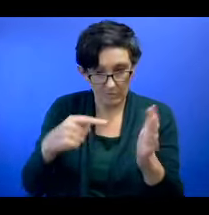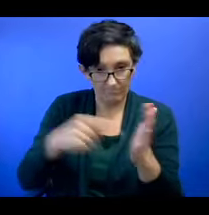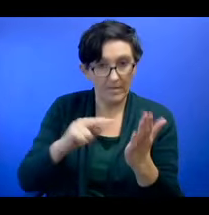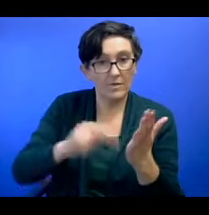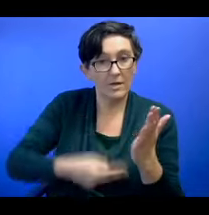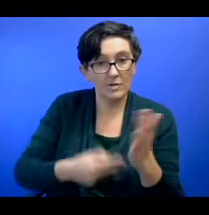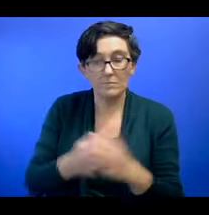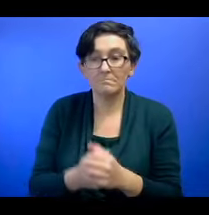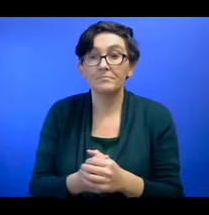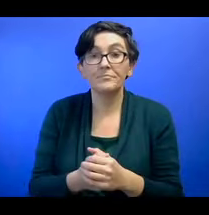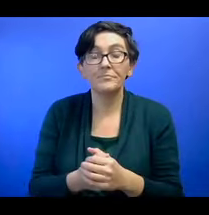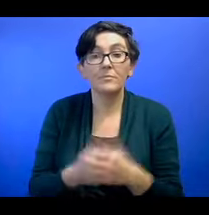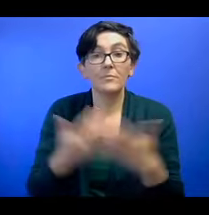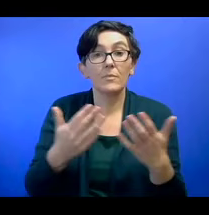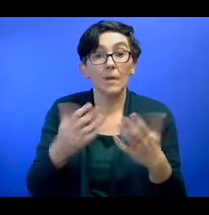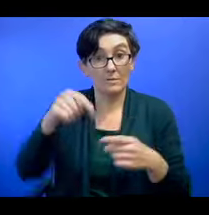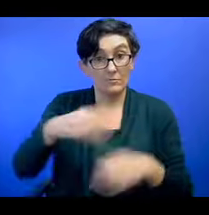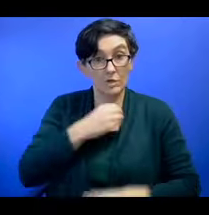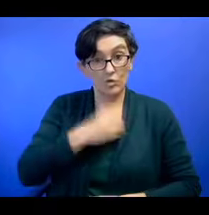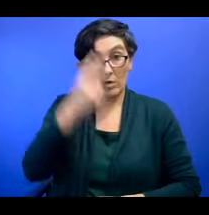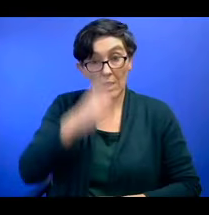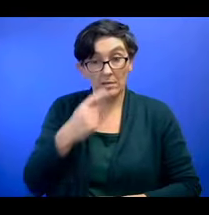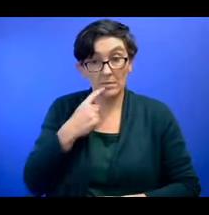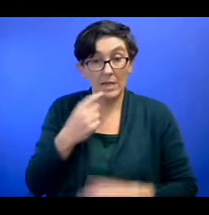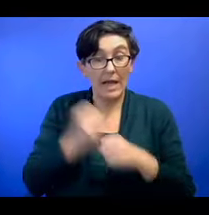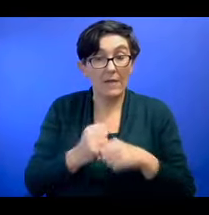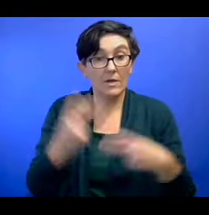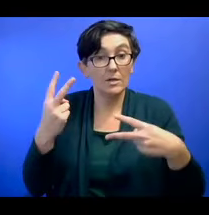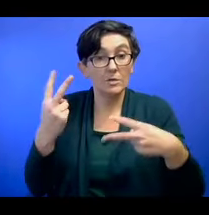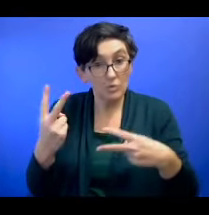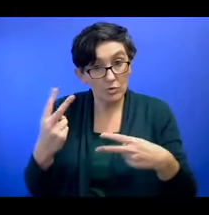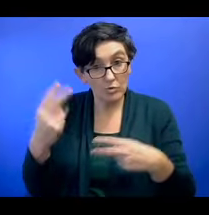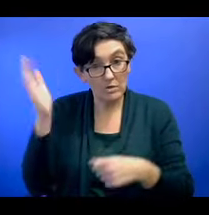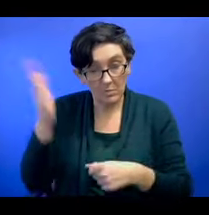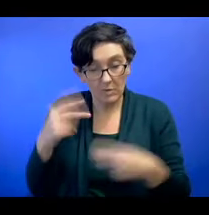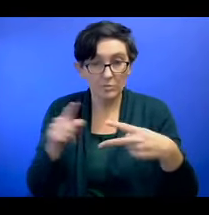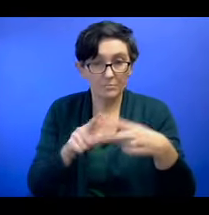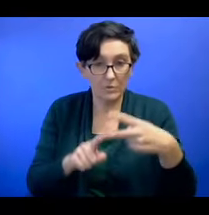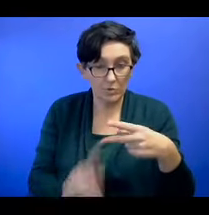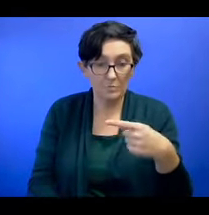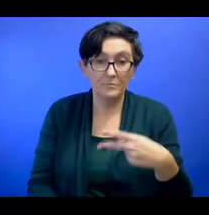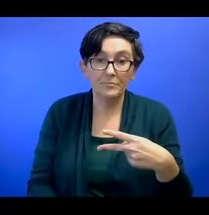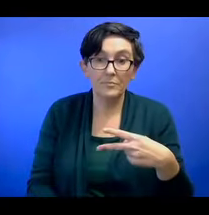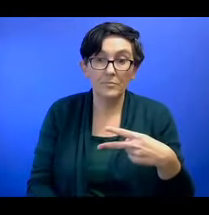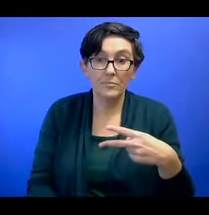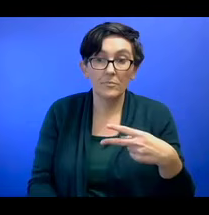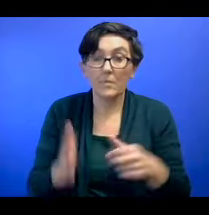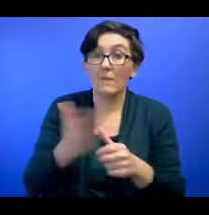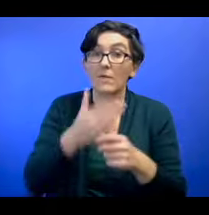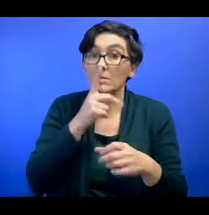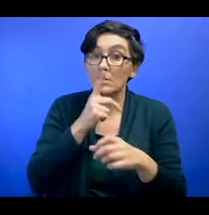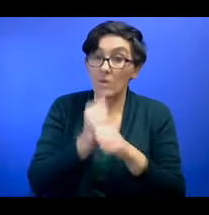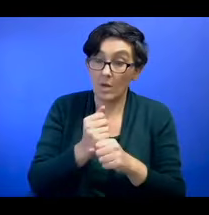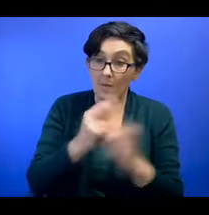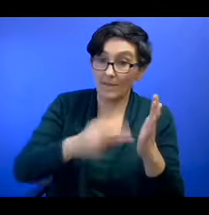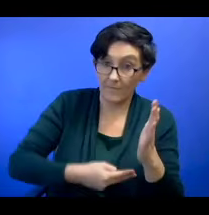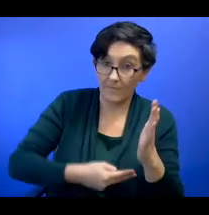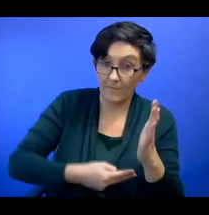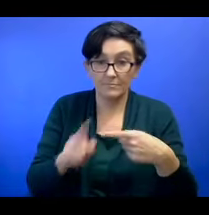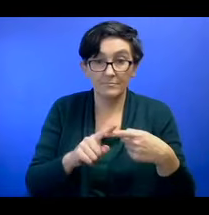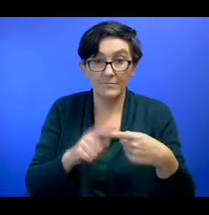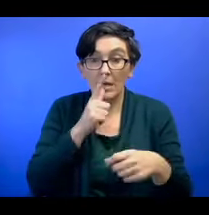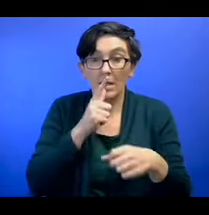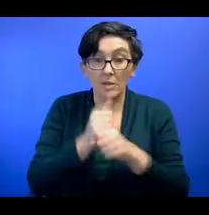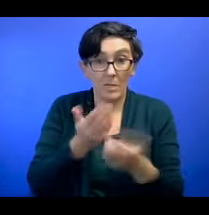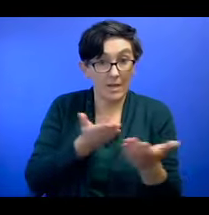In the webinar tonight, we have two inputs for you - about the Convention, and about the consultation processes,